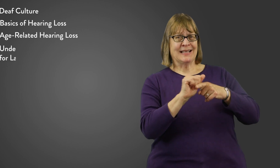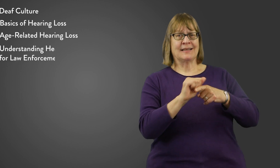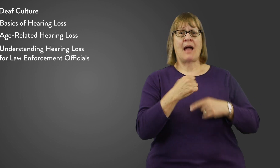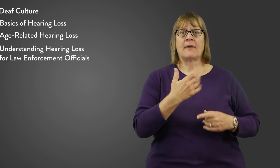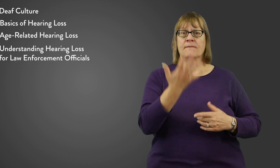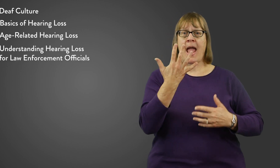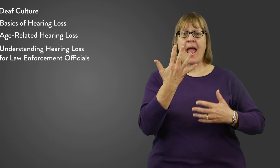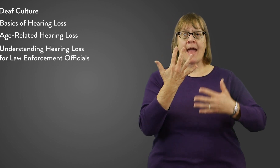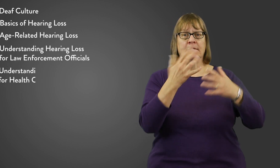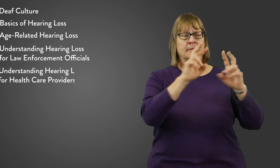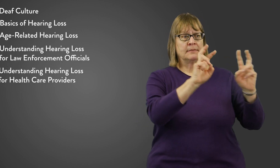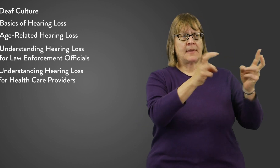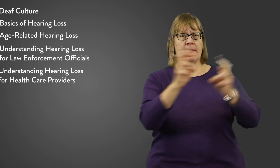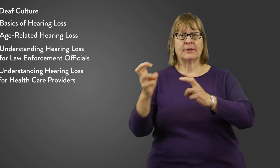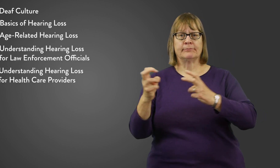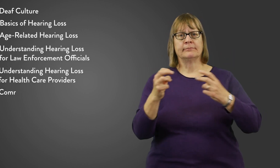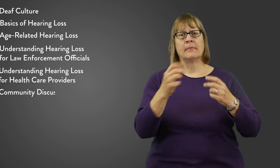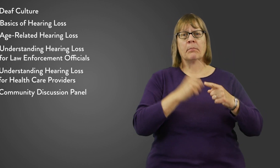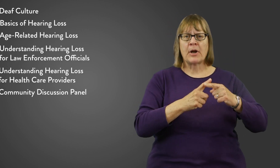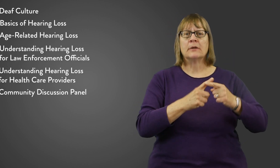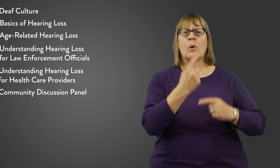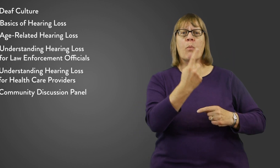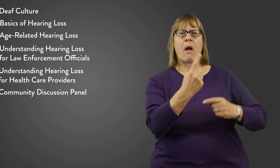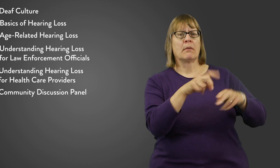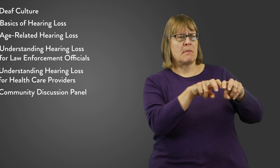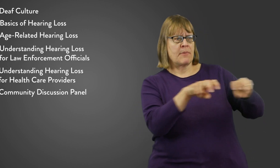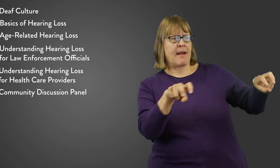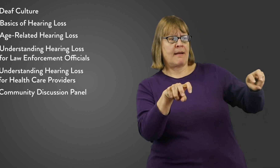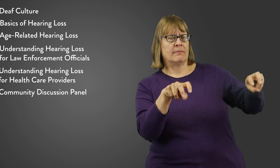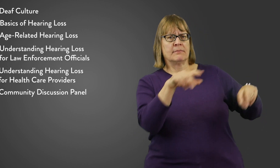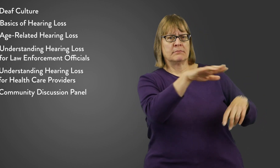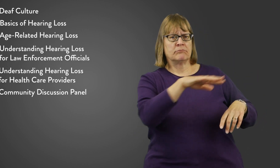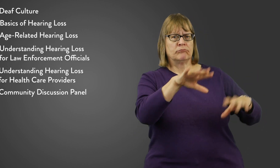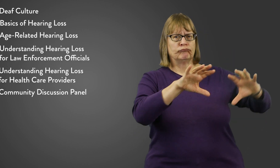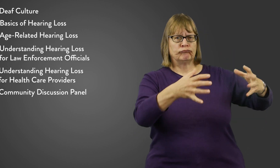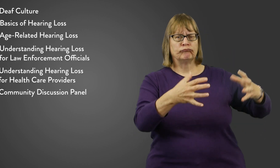This series includes five topics and one community panel.